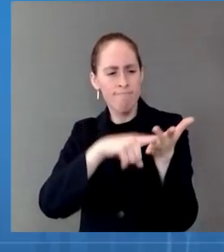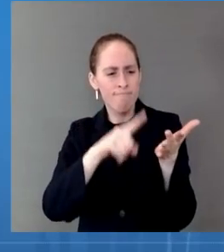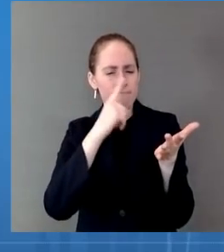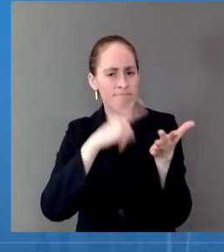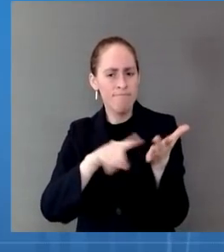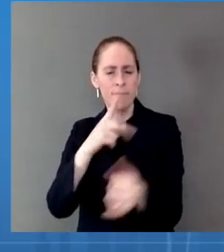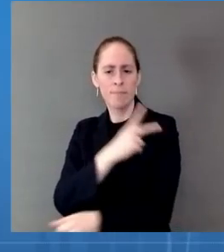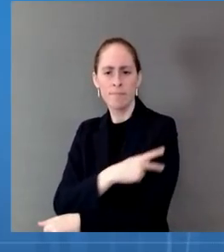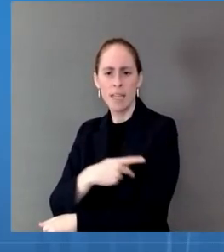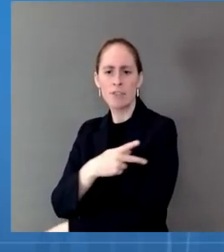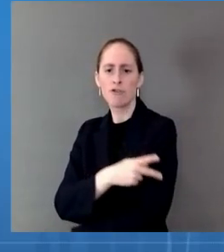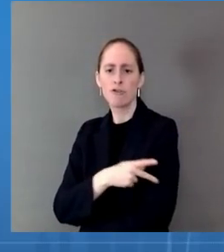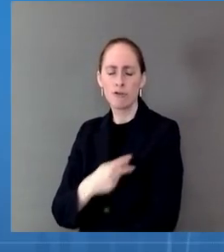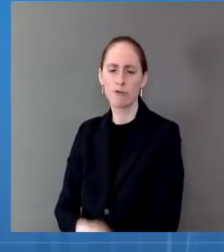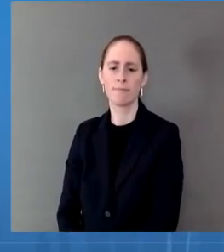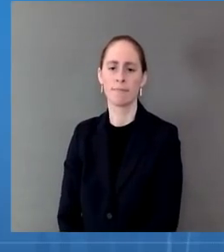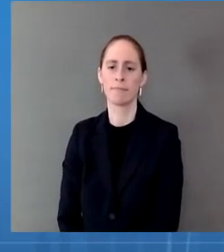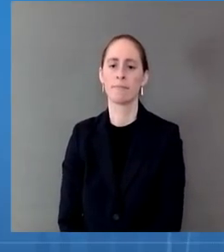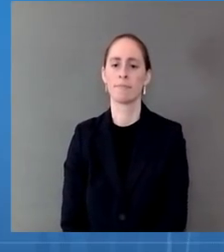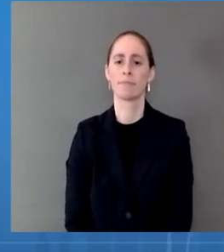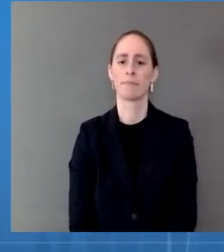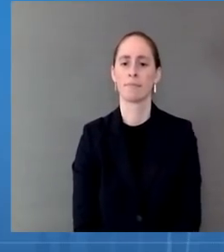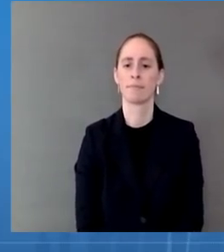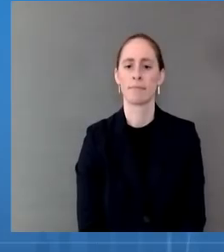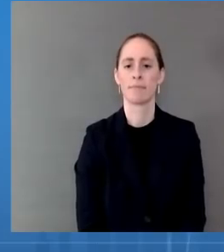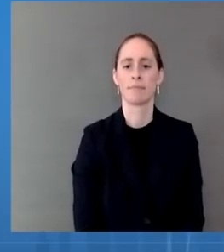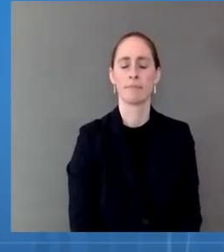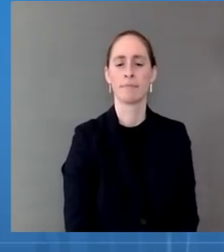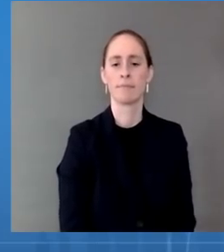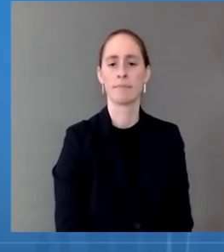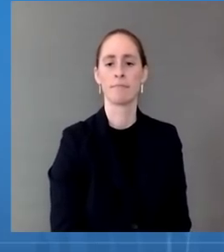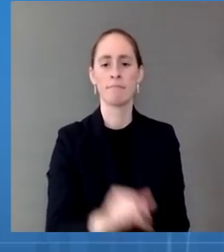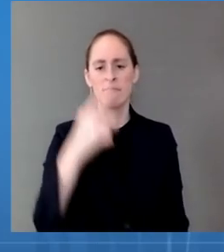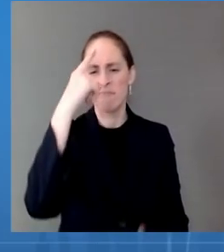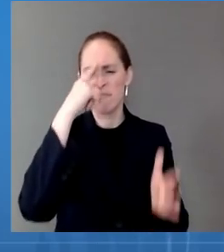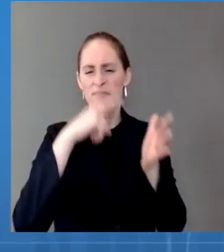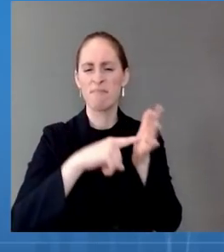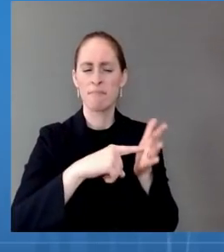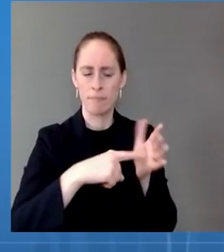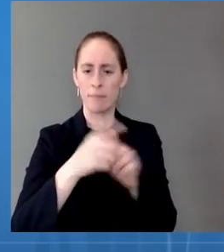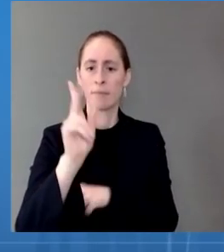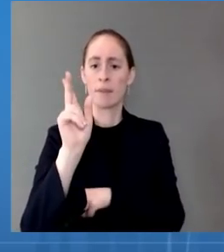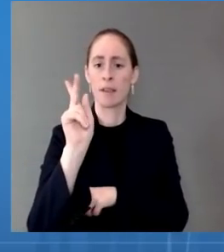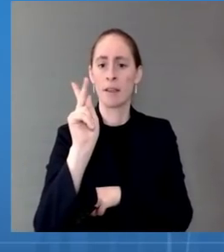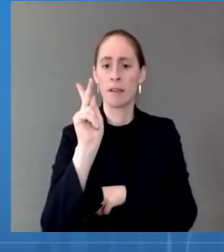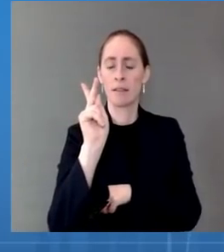And then we're also tracking in numerous departments of public health. And over 20 departments of public health